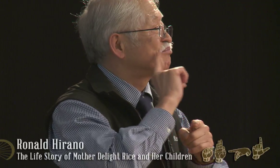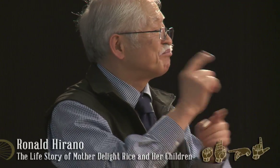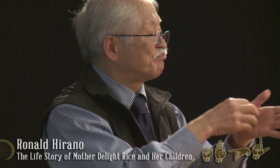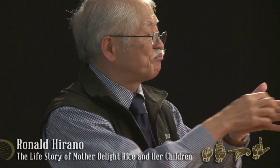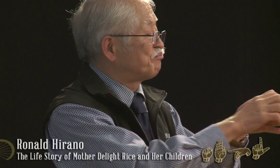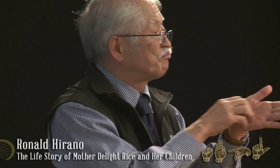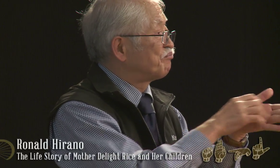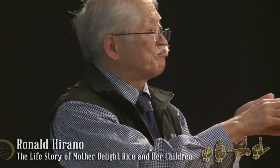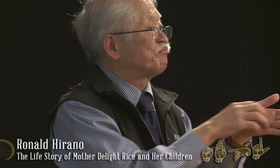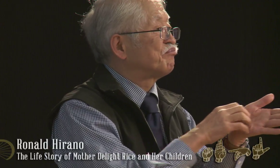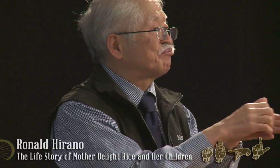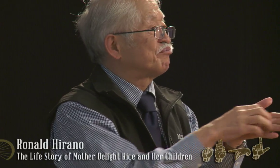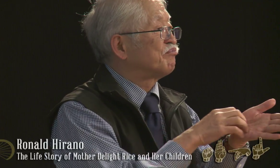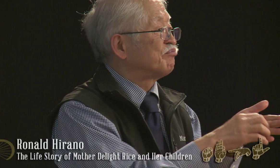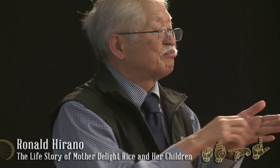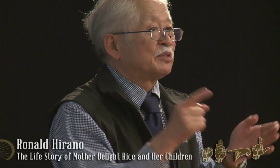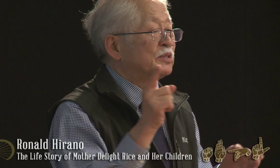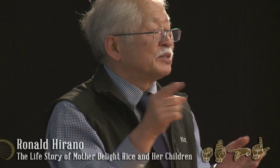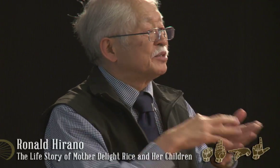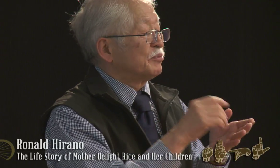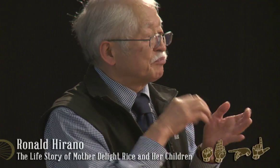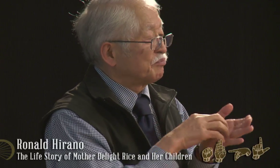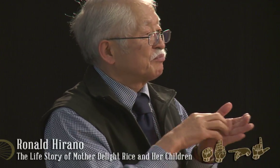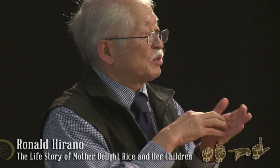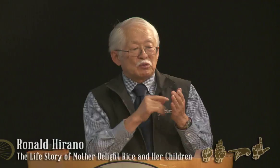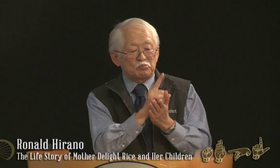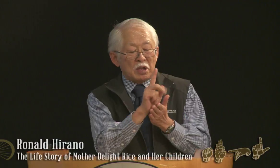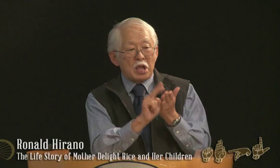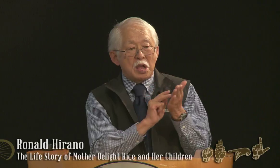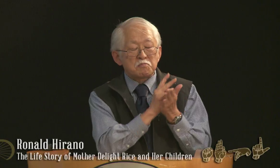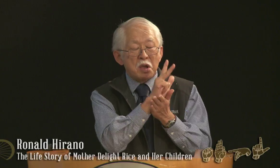mother Delight Rice. Um, she learned Braille,